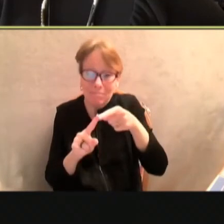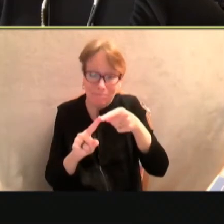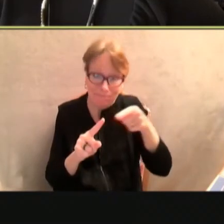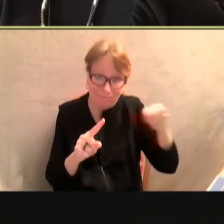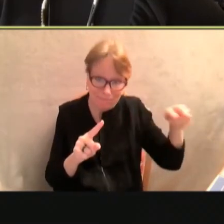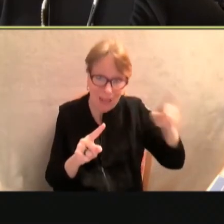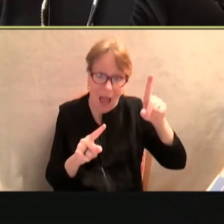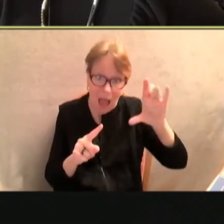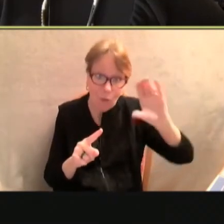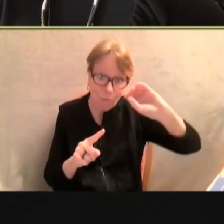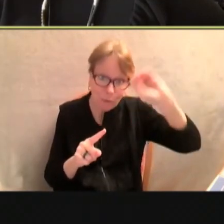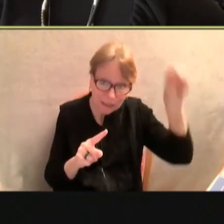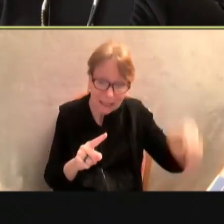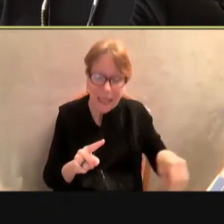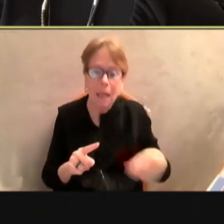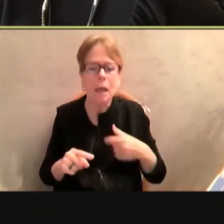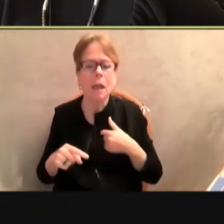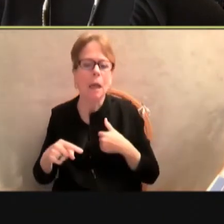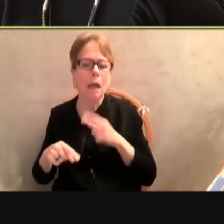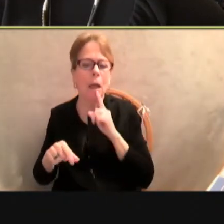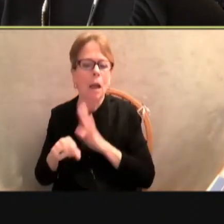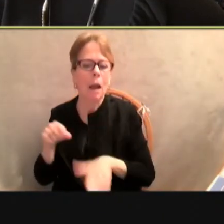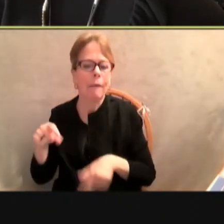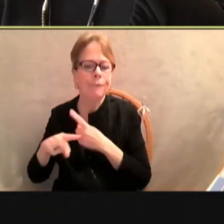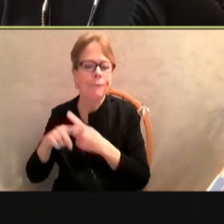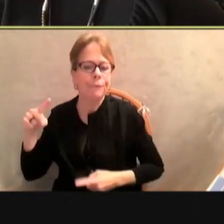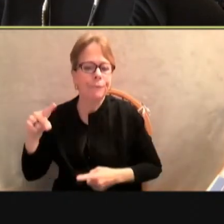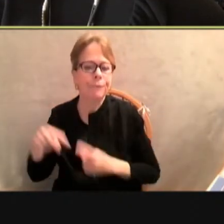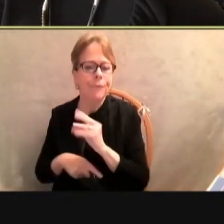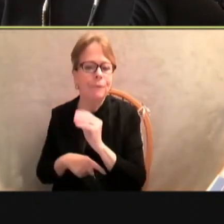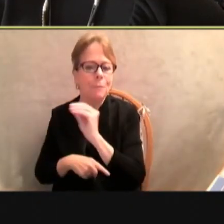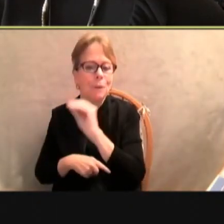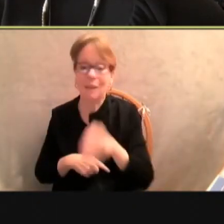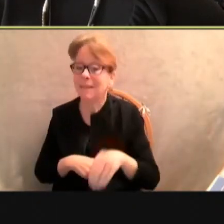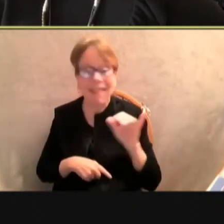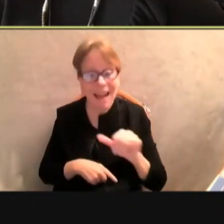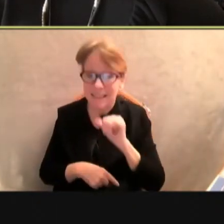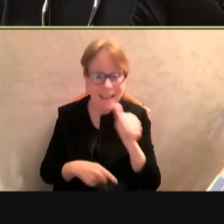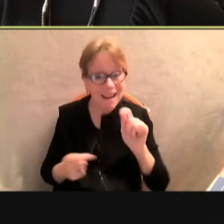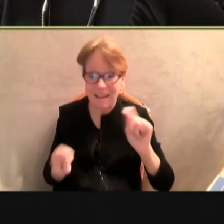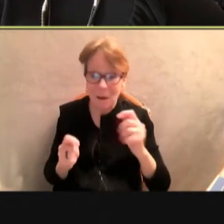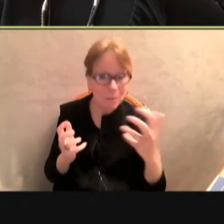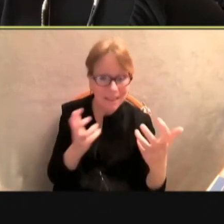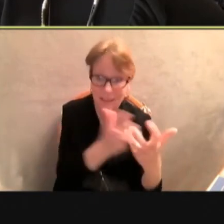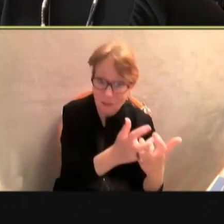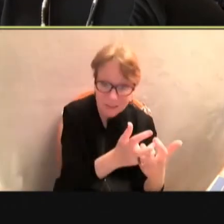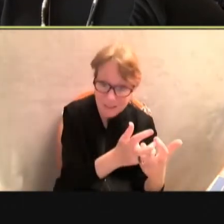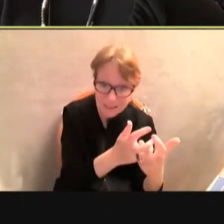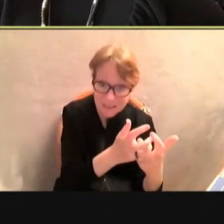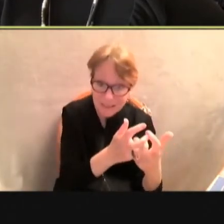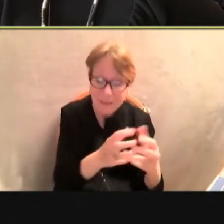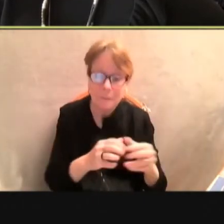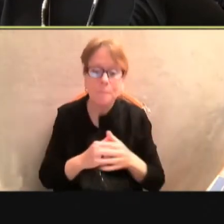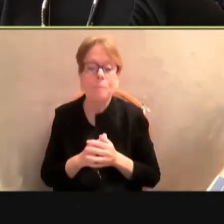matter if the school has never offered these accommodations to anyone else before because